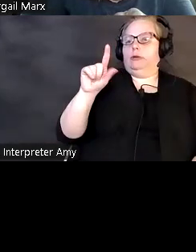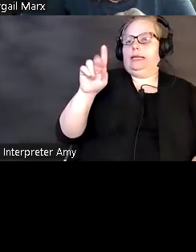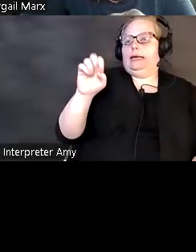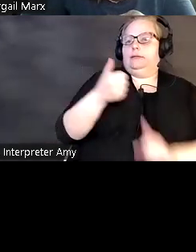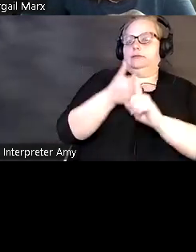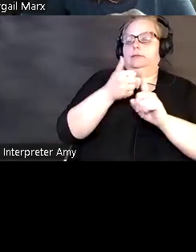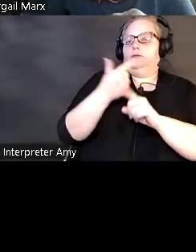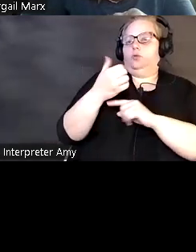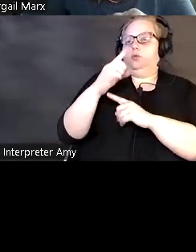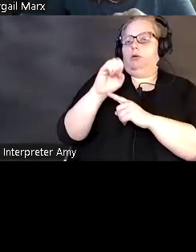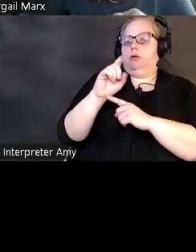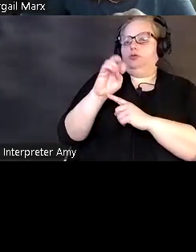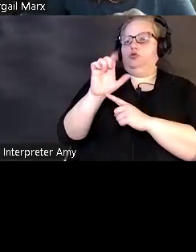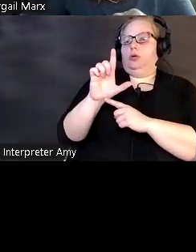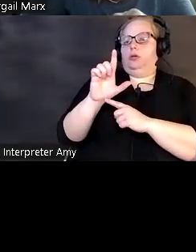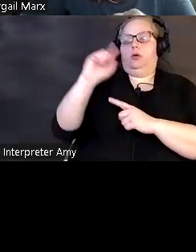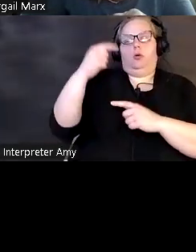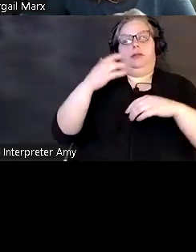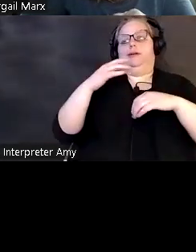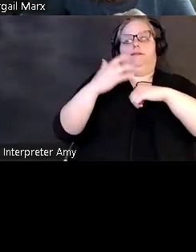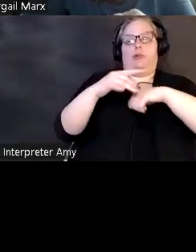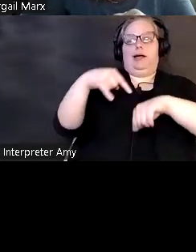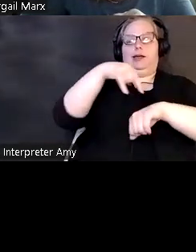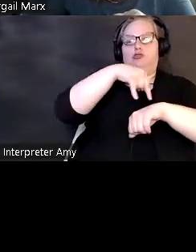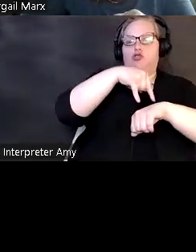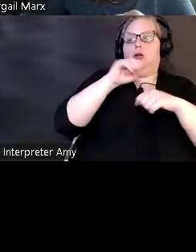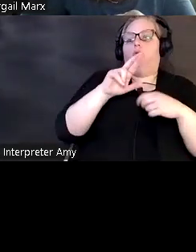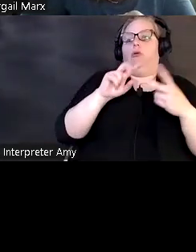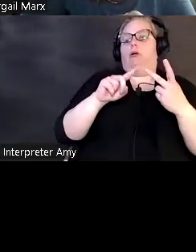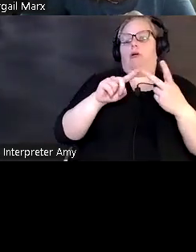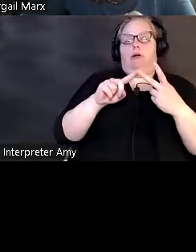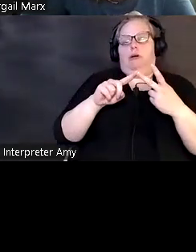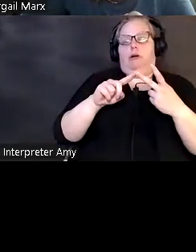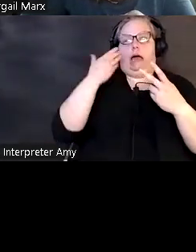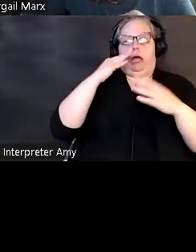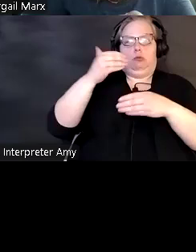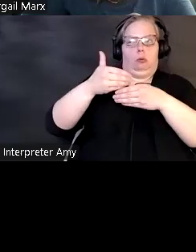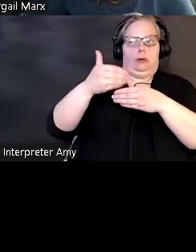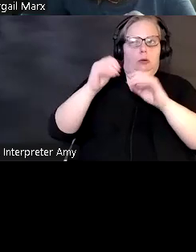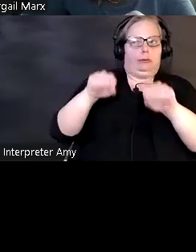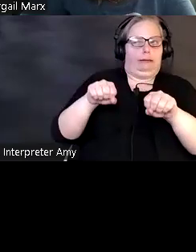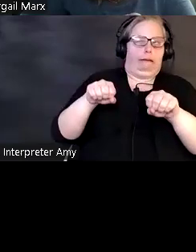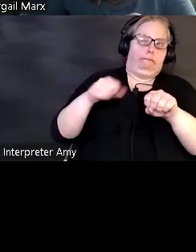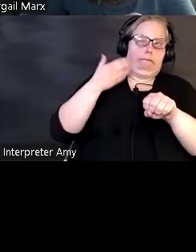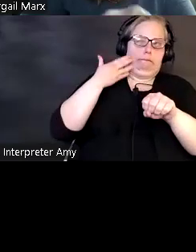on like Android or -- I don't even know if you can do it on Windows-based, it might only be Android.